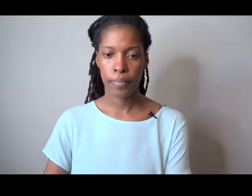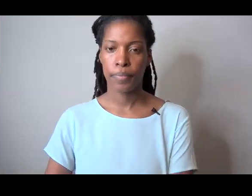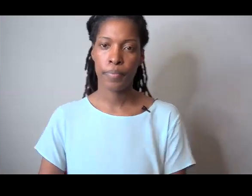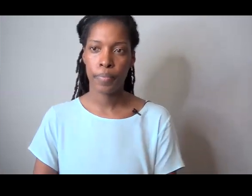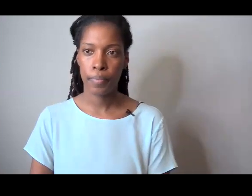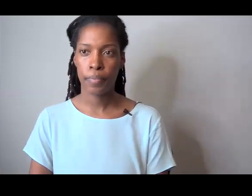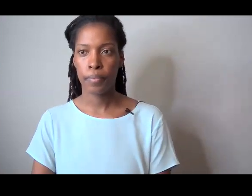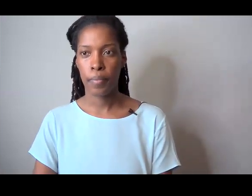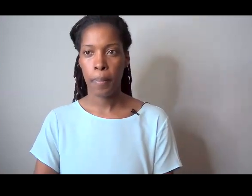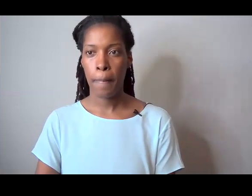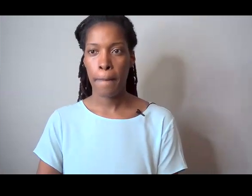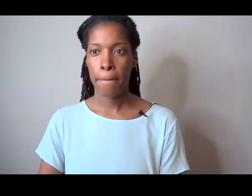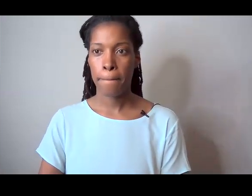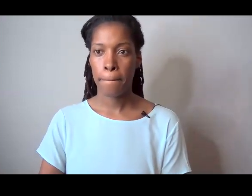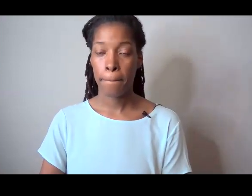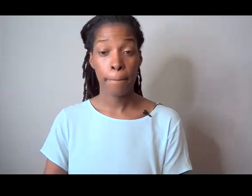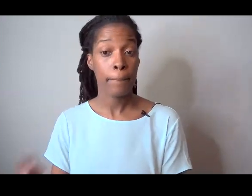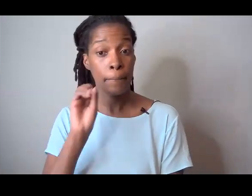Okay. So now that you're learned that social security is going to adjust